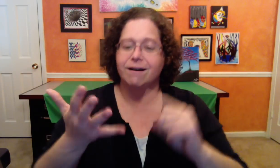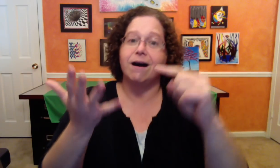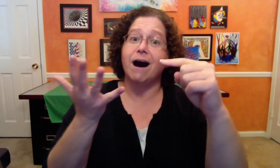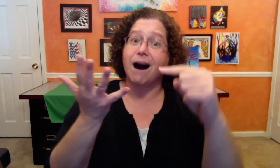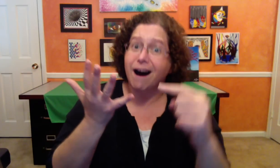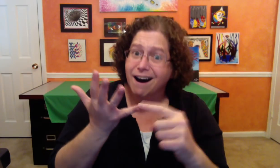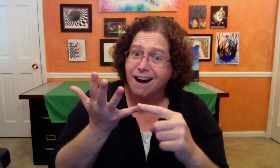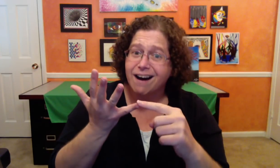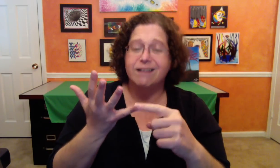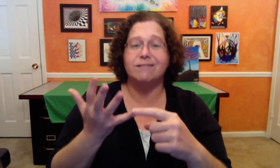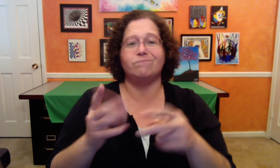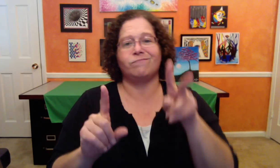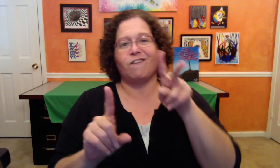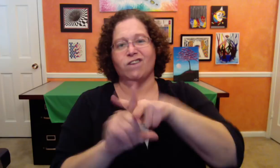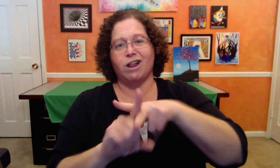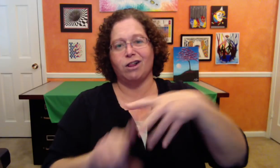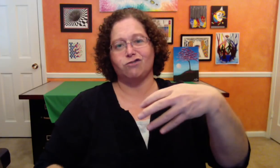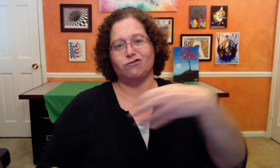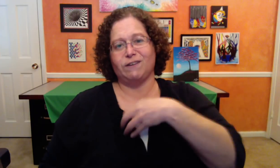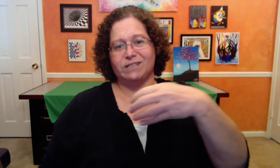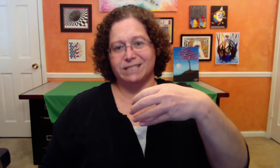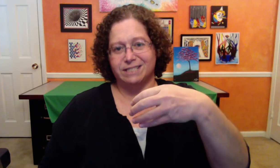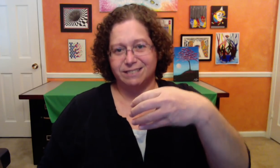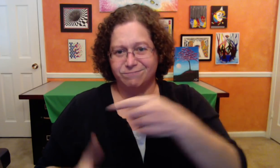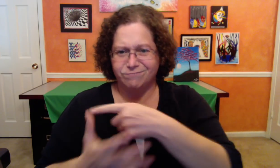and lastly, the freedom to file grievances.